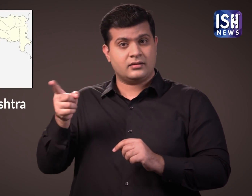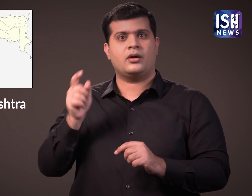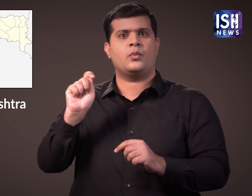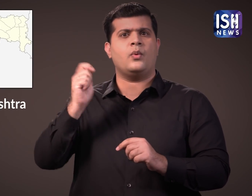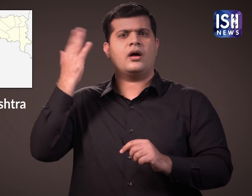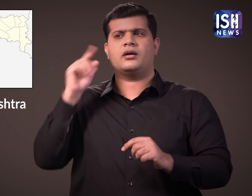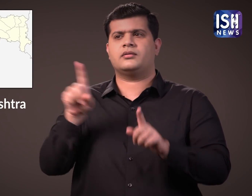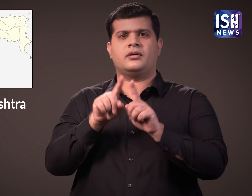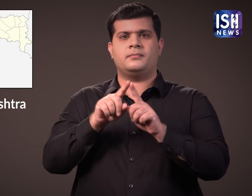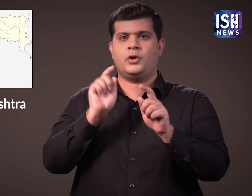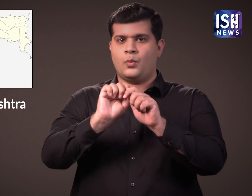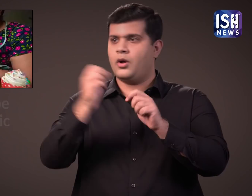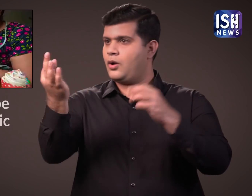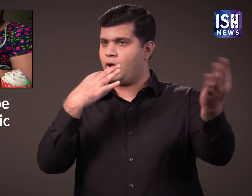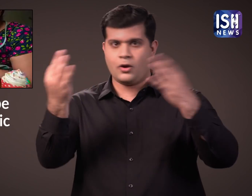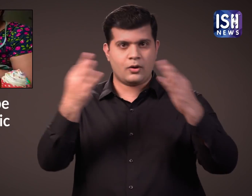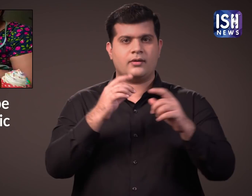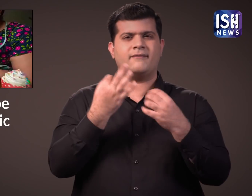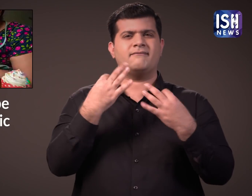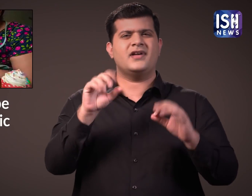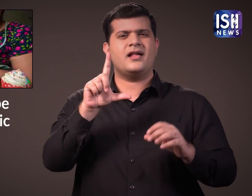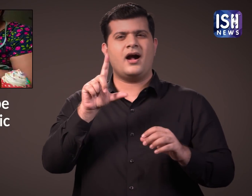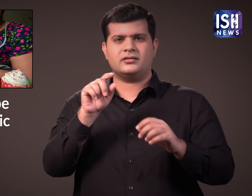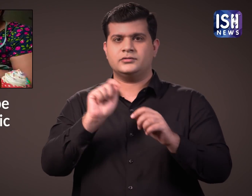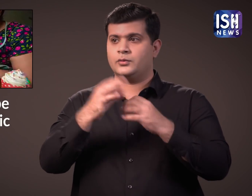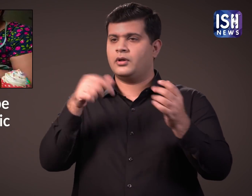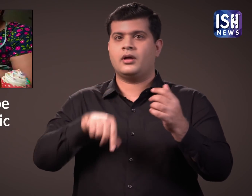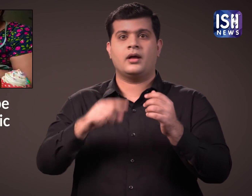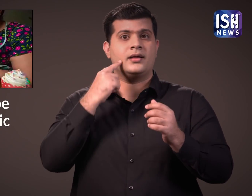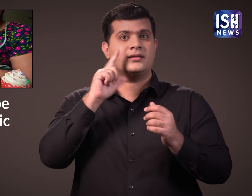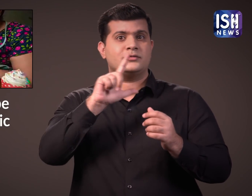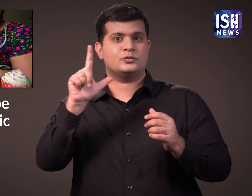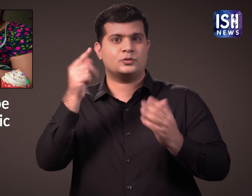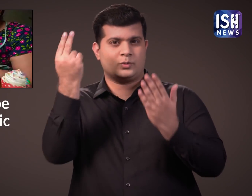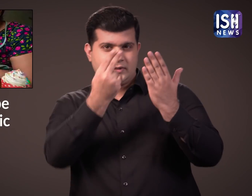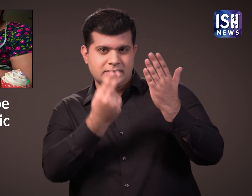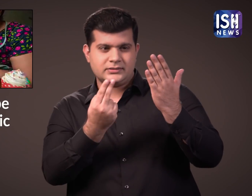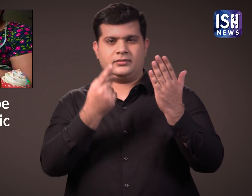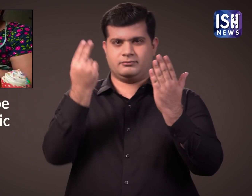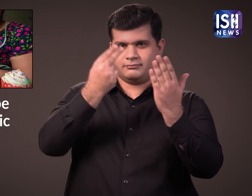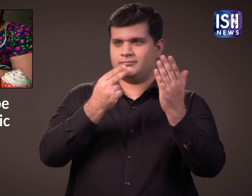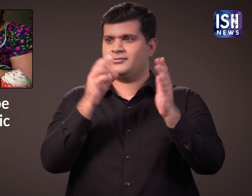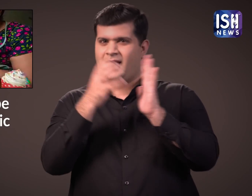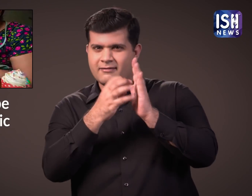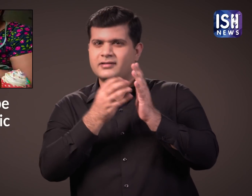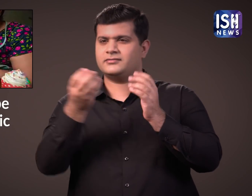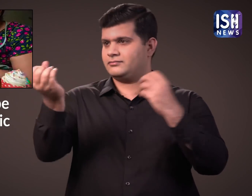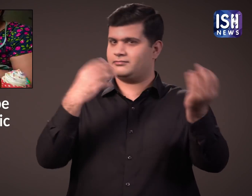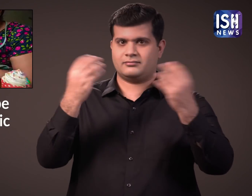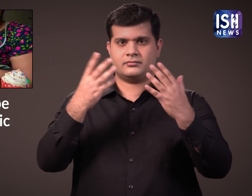Shrutee is a freelance illustration artist.